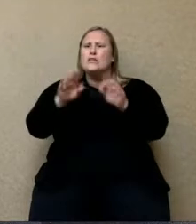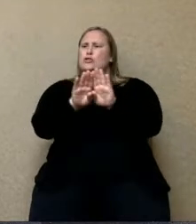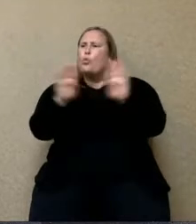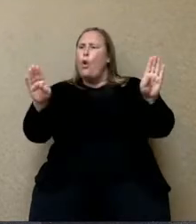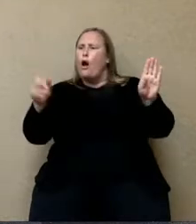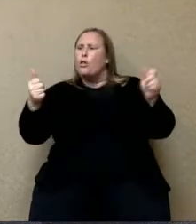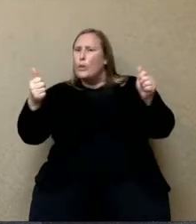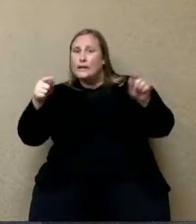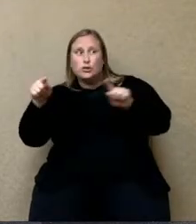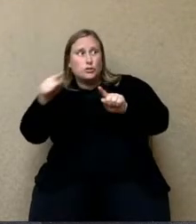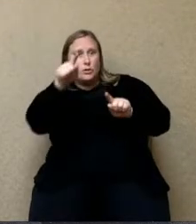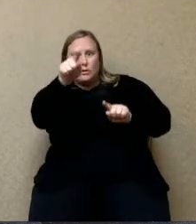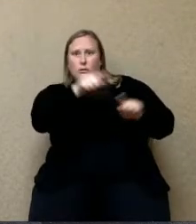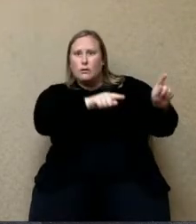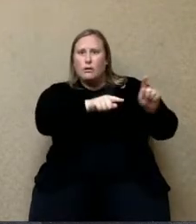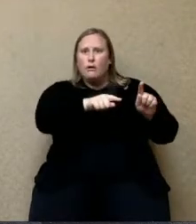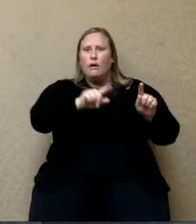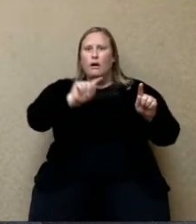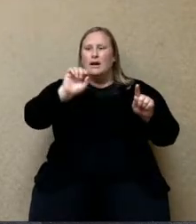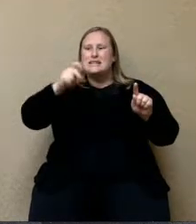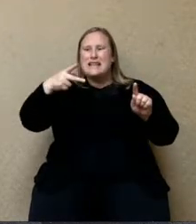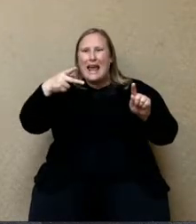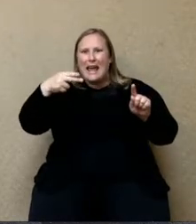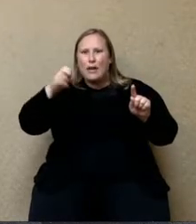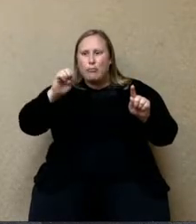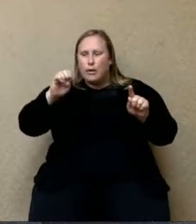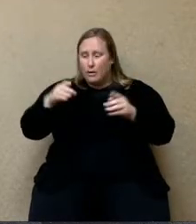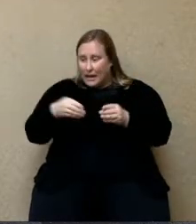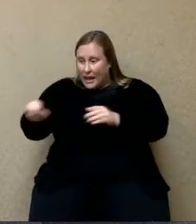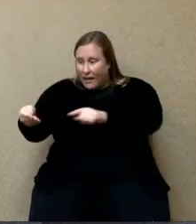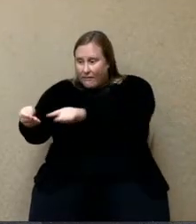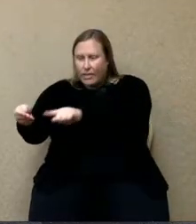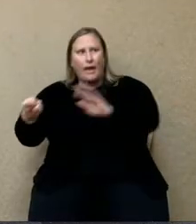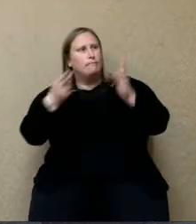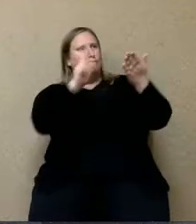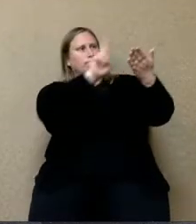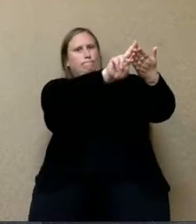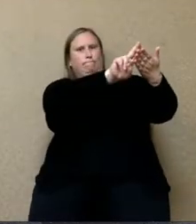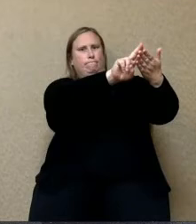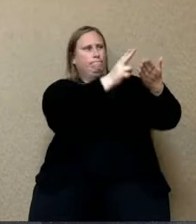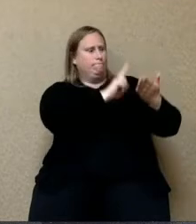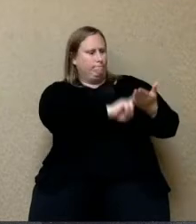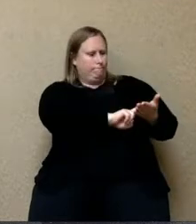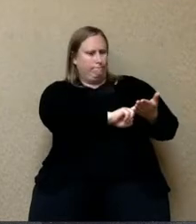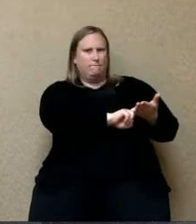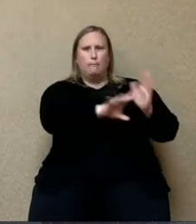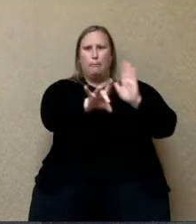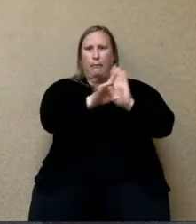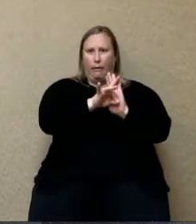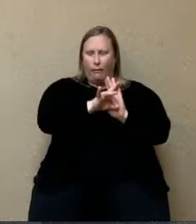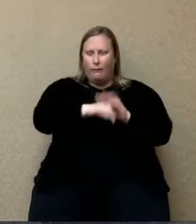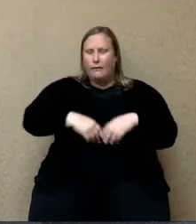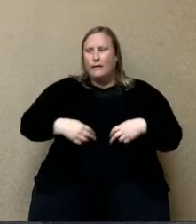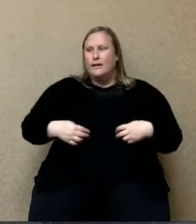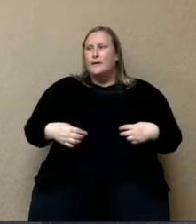your accent wall? Put a piece of tape on it and they had to tape it on the wall they actually wanted painted that color.